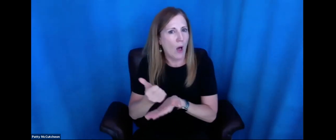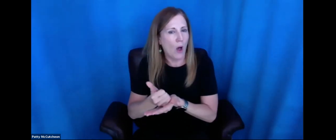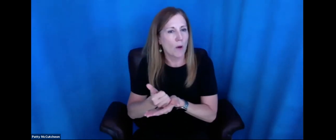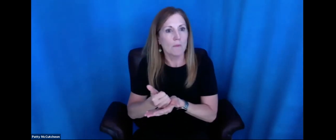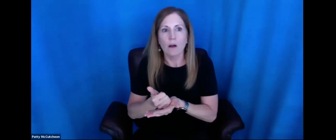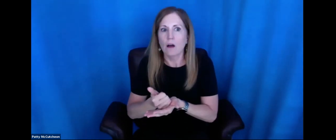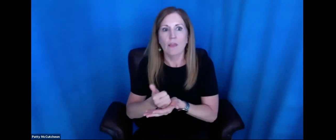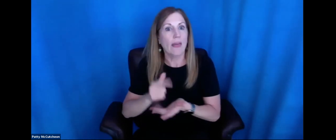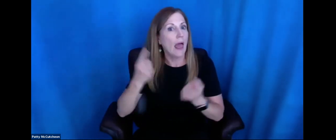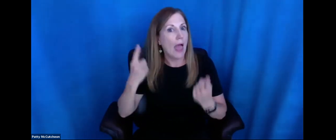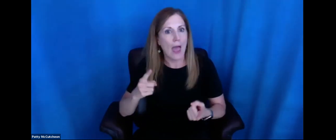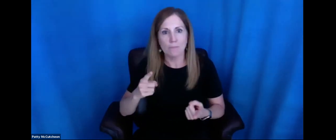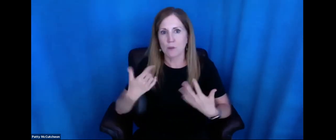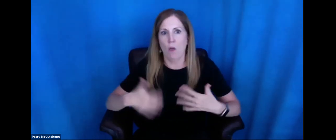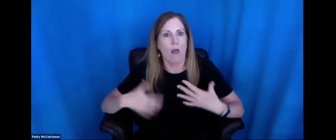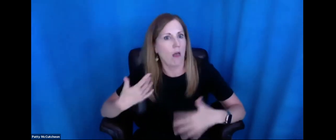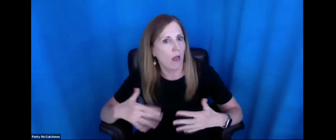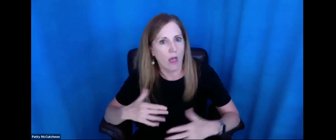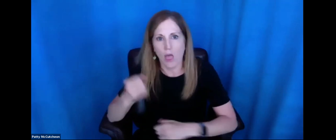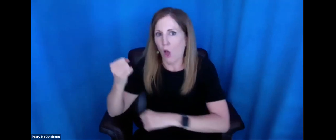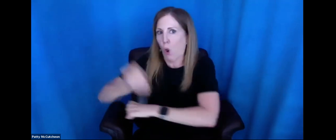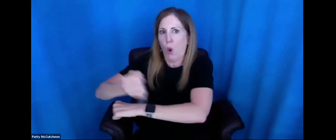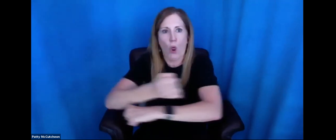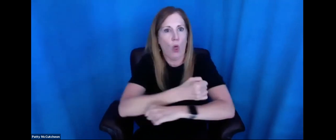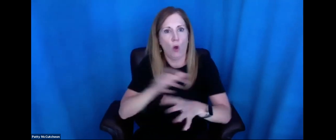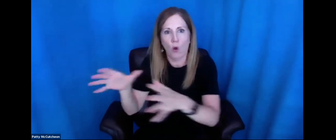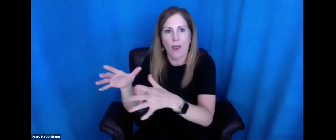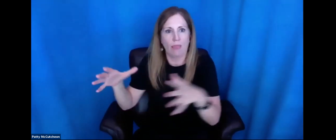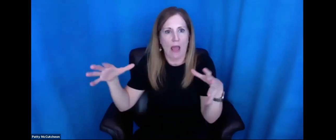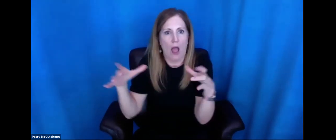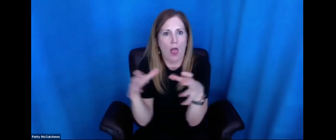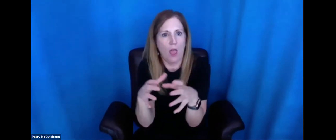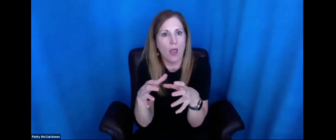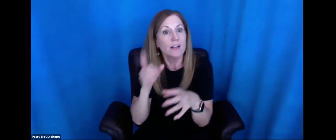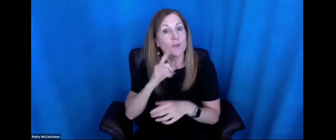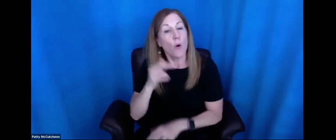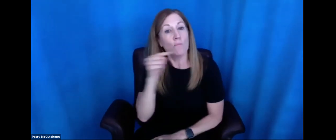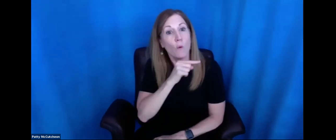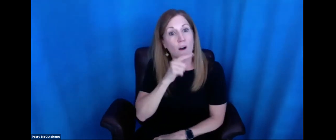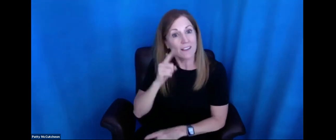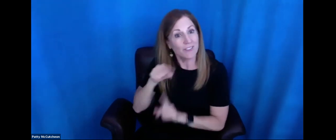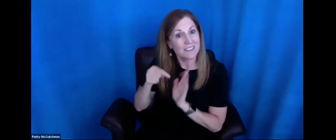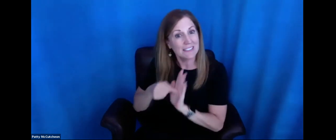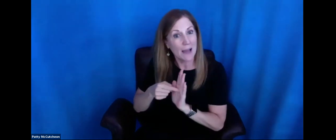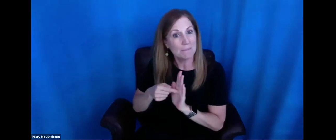consolidation of polling places, so that the ratio in the city of Milwaukee, for example, was over 10,000